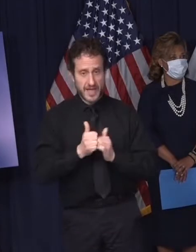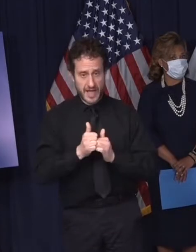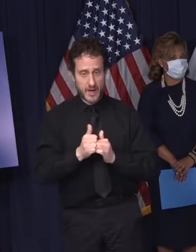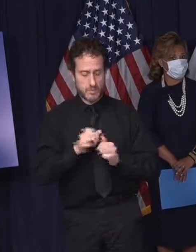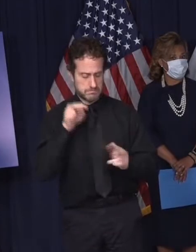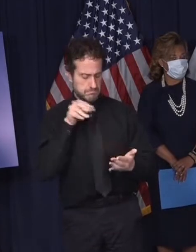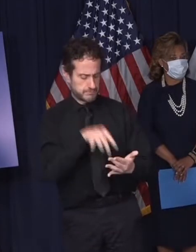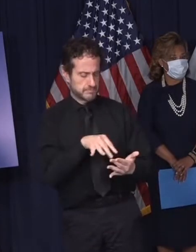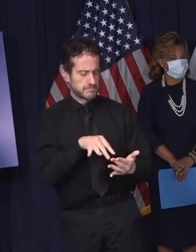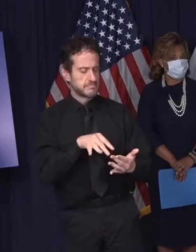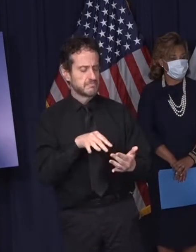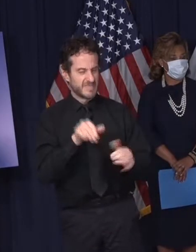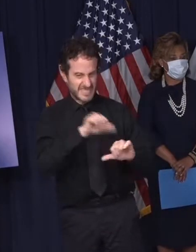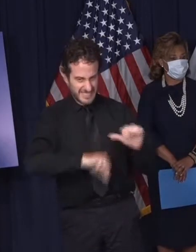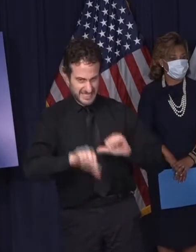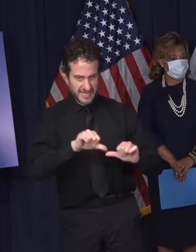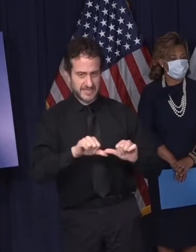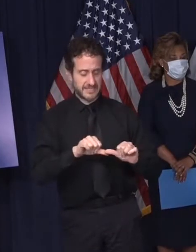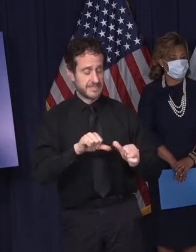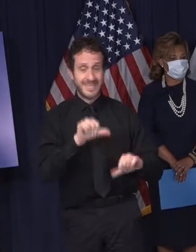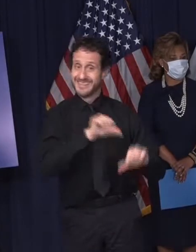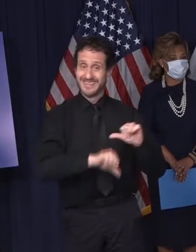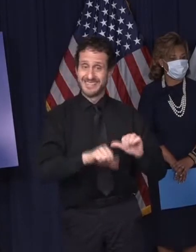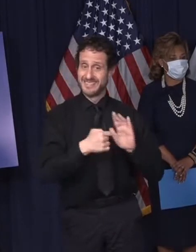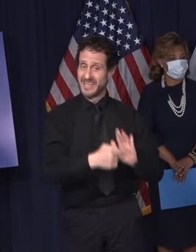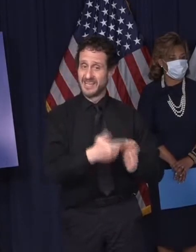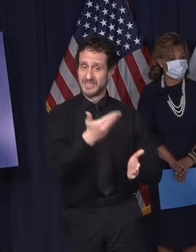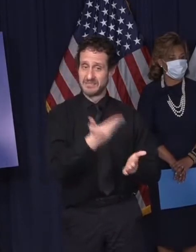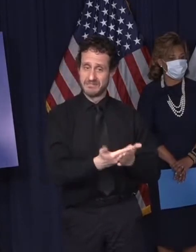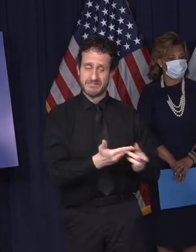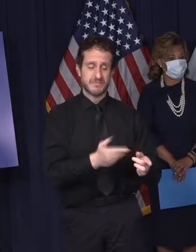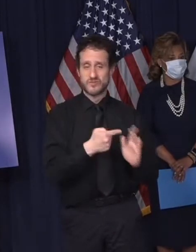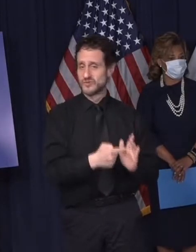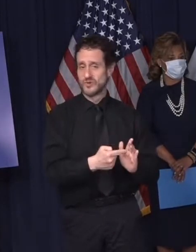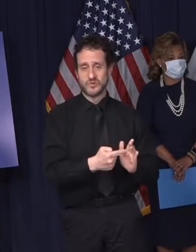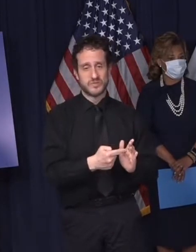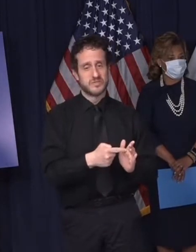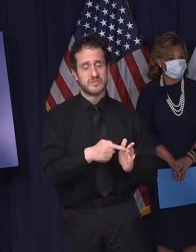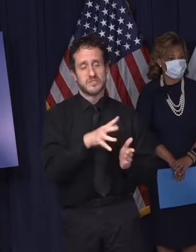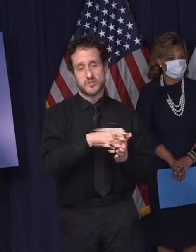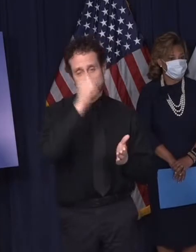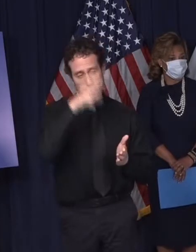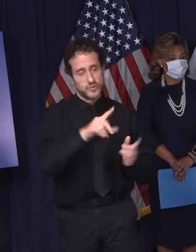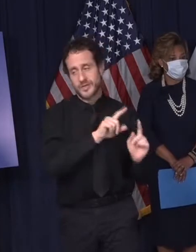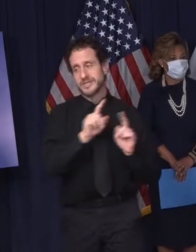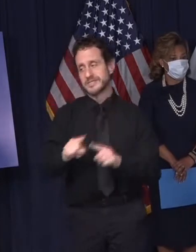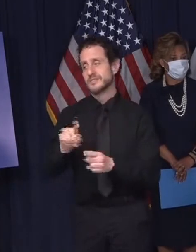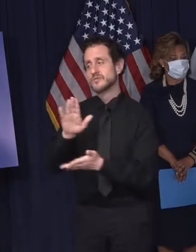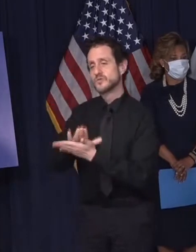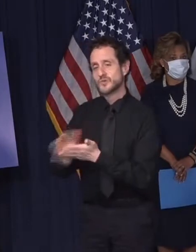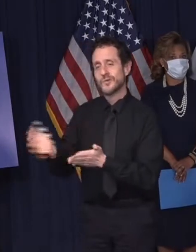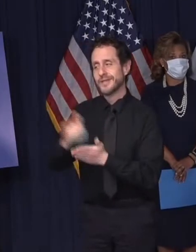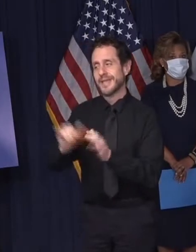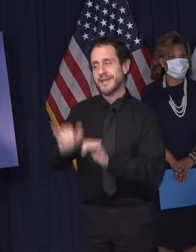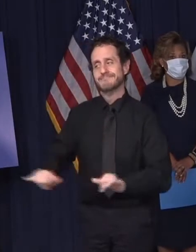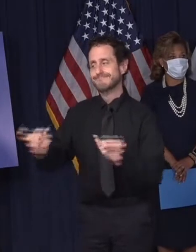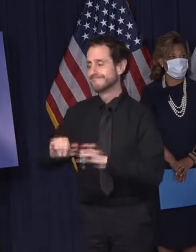CAN'T GO BACK TO THEIR NORMAL ROUTINE ((PAUL)) AND THAT MEANS IN-PERSON ... K-12 CLASSES ARE CANCELED FOR THE